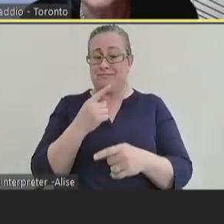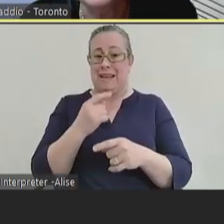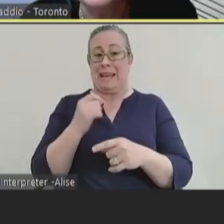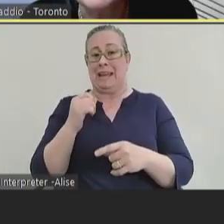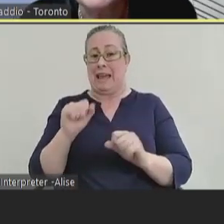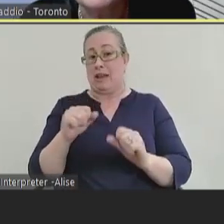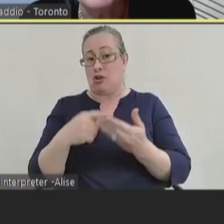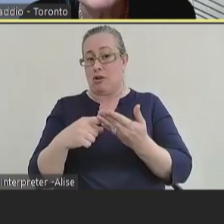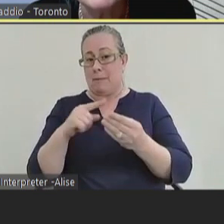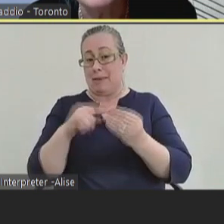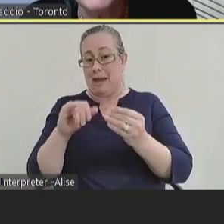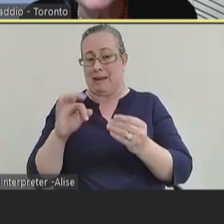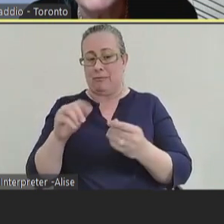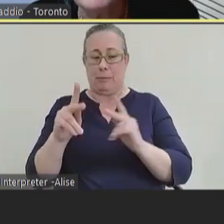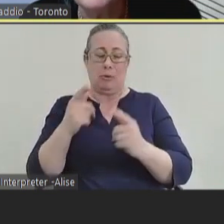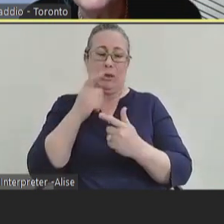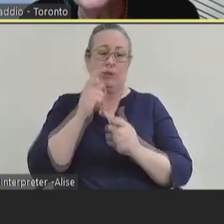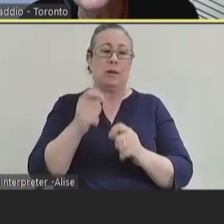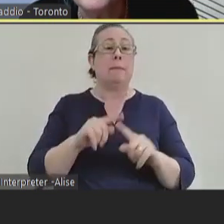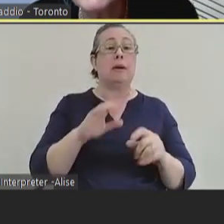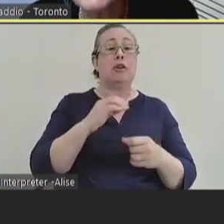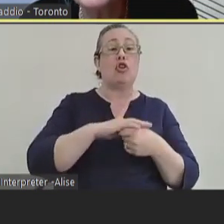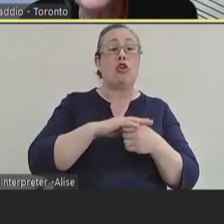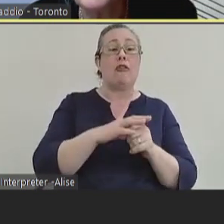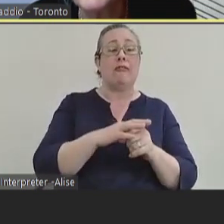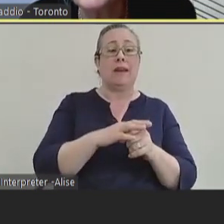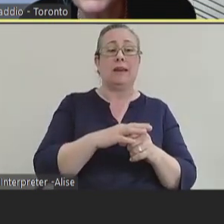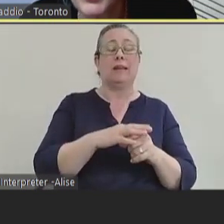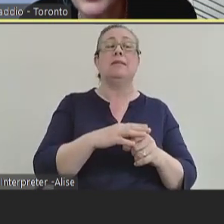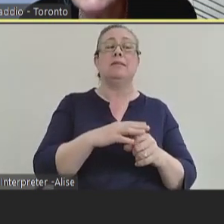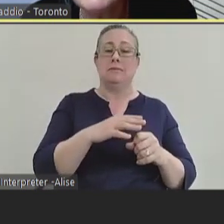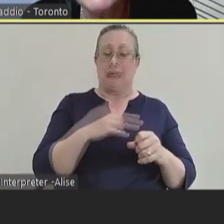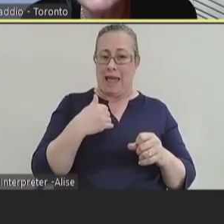COVID-19 vaccine, we have a version for Muslims. We worked with our colleagues,